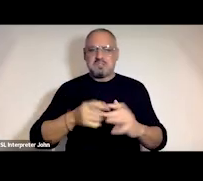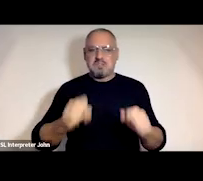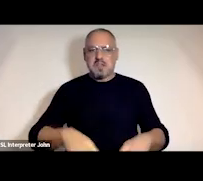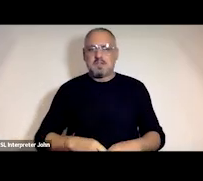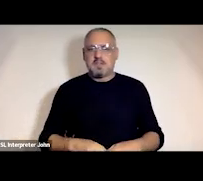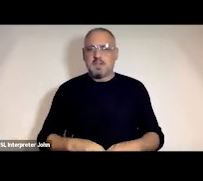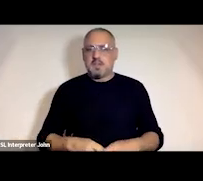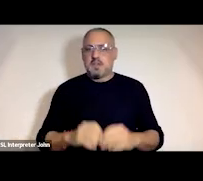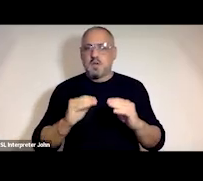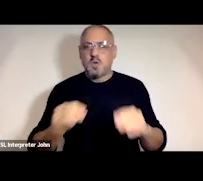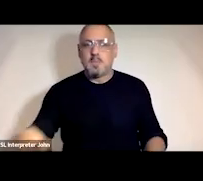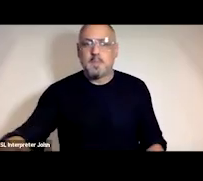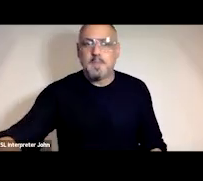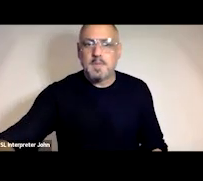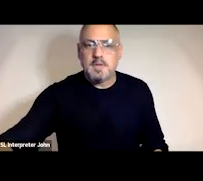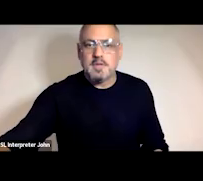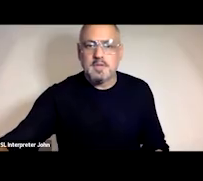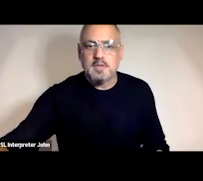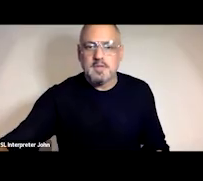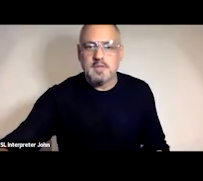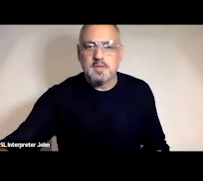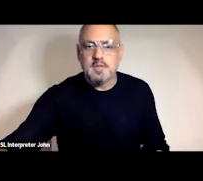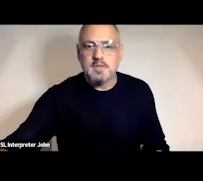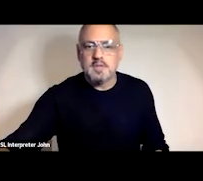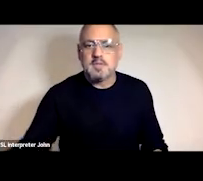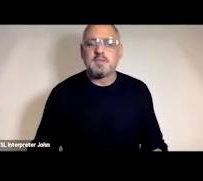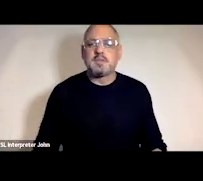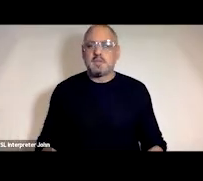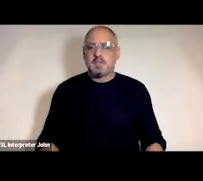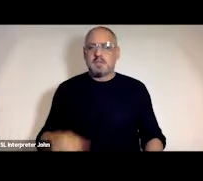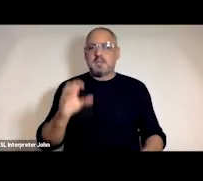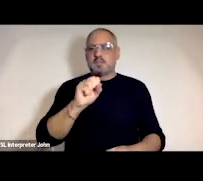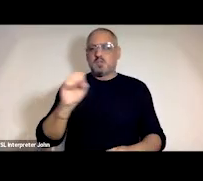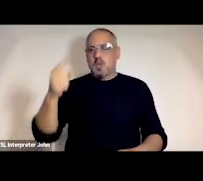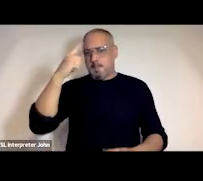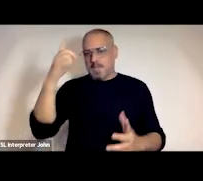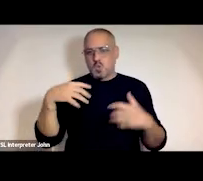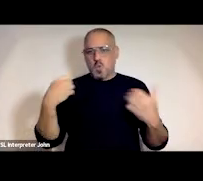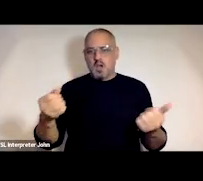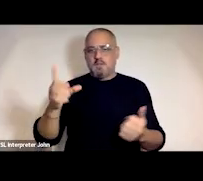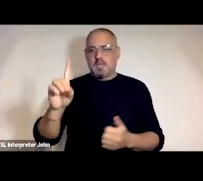We're moving into Social Security mental health disorder listings.